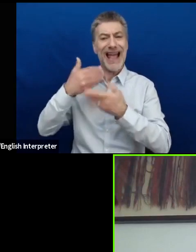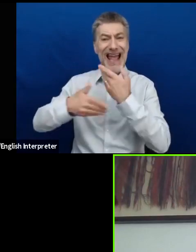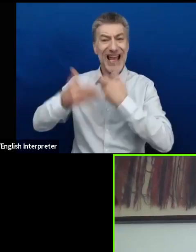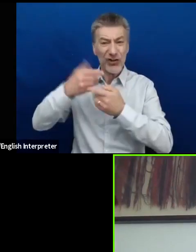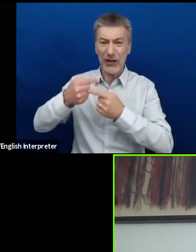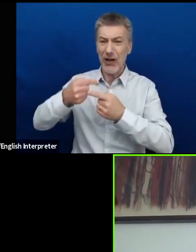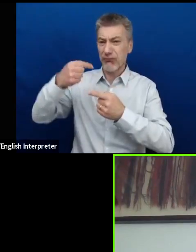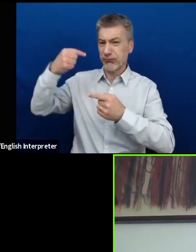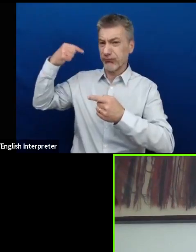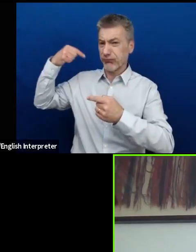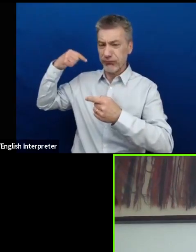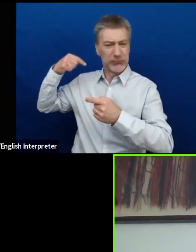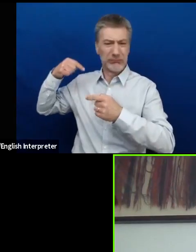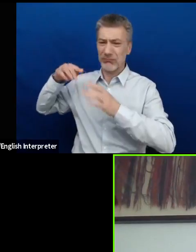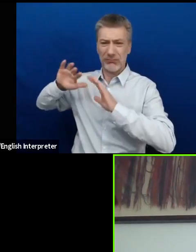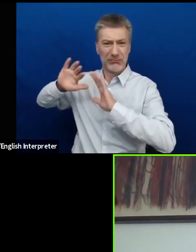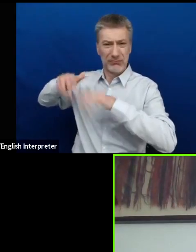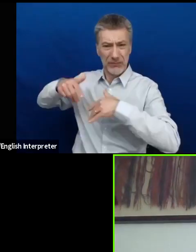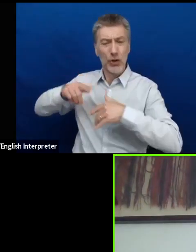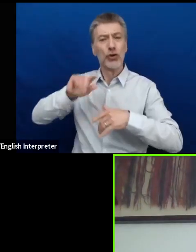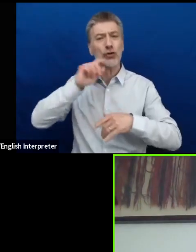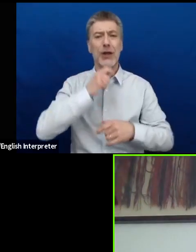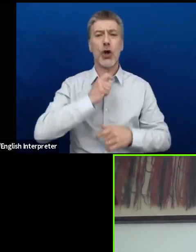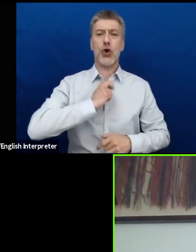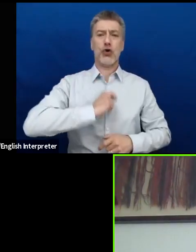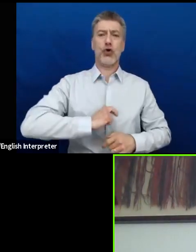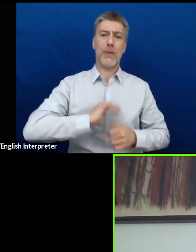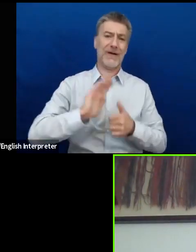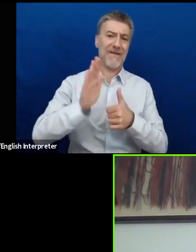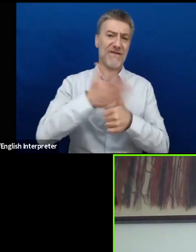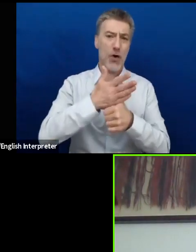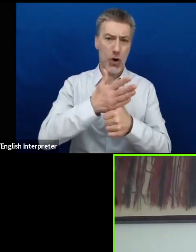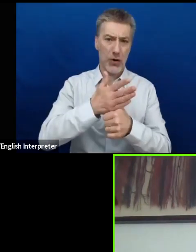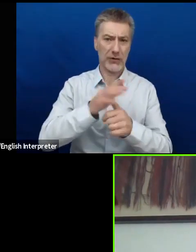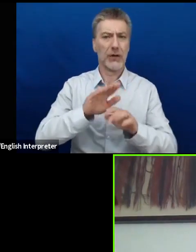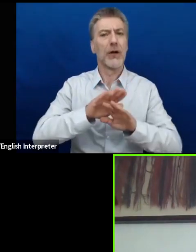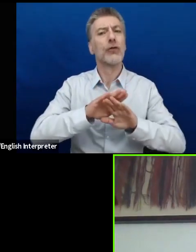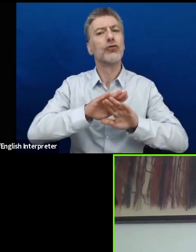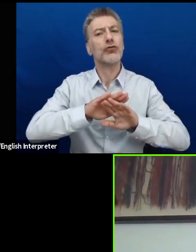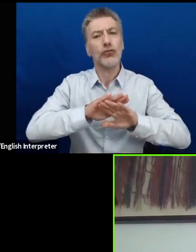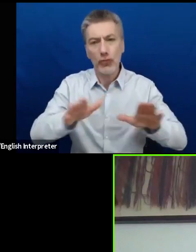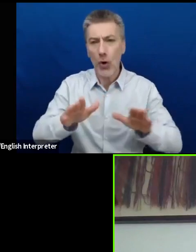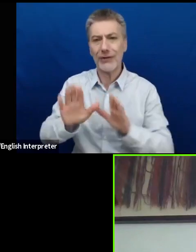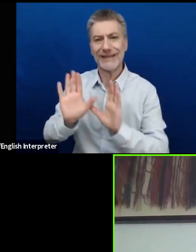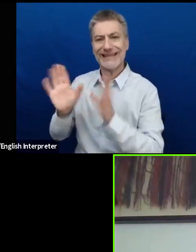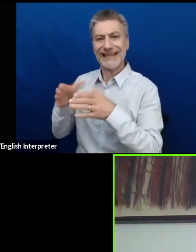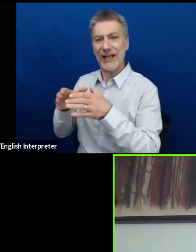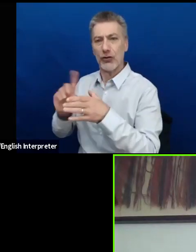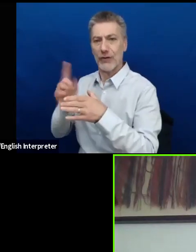as 1 how can we use states and nation to solve other people's